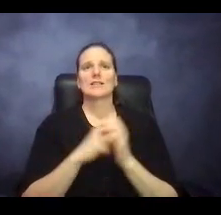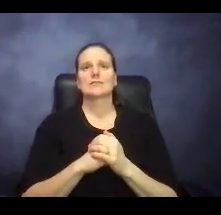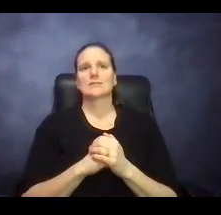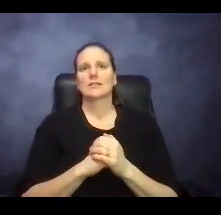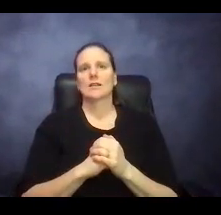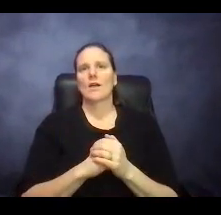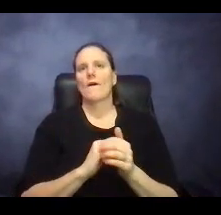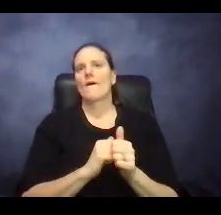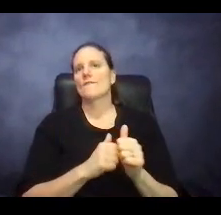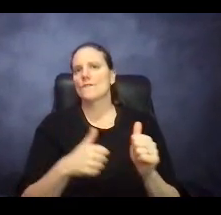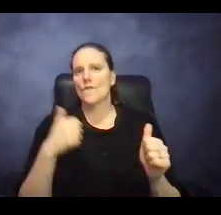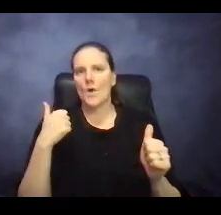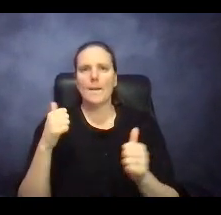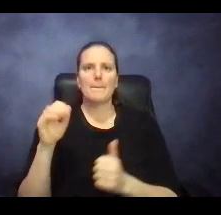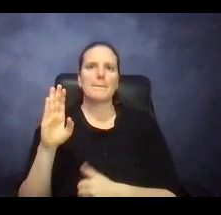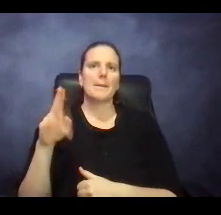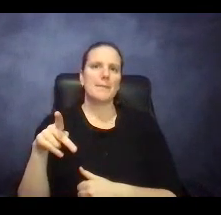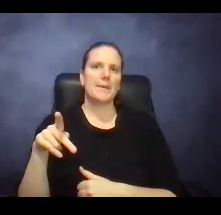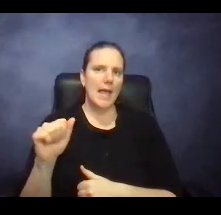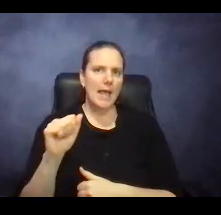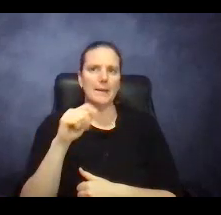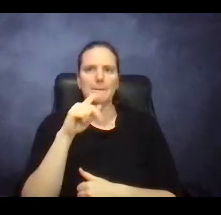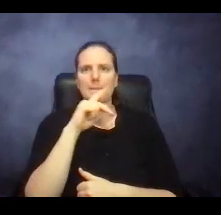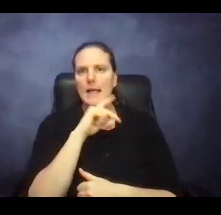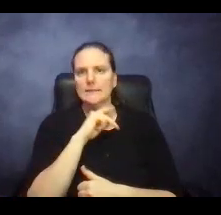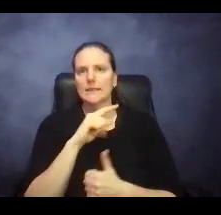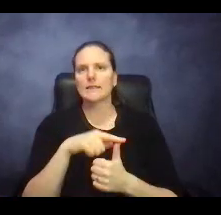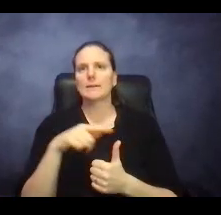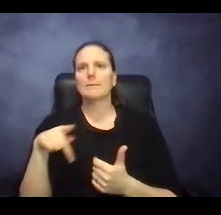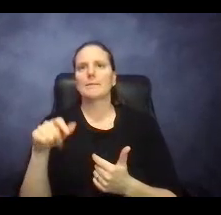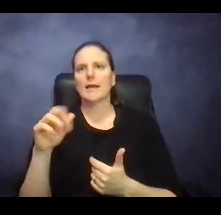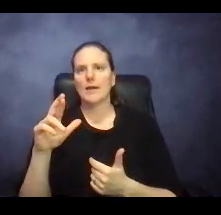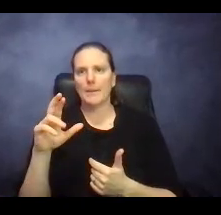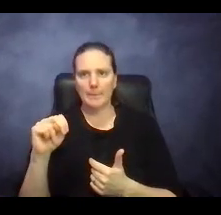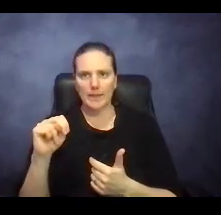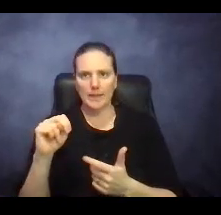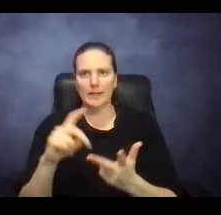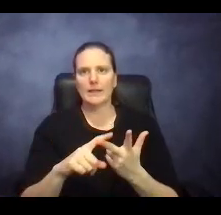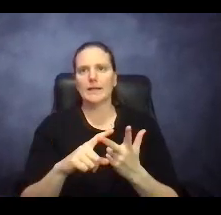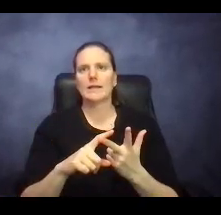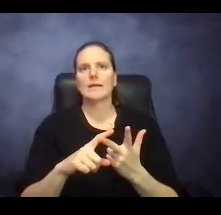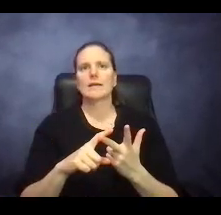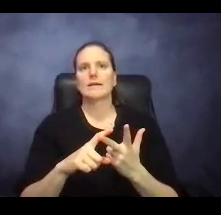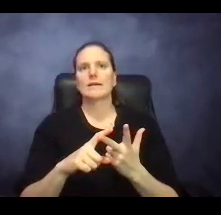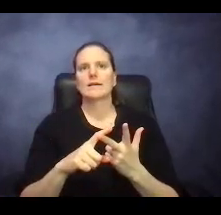So things like BPA, all the plastics, parabens, pesticides, and you get more of those plastics